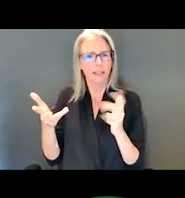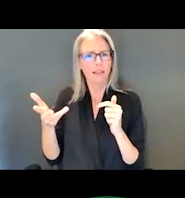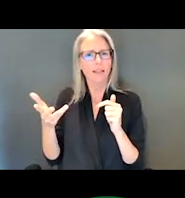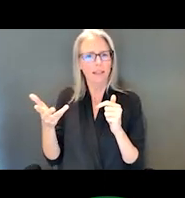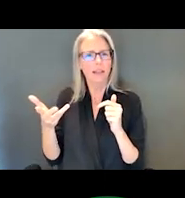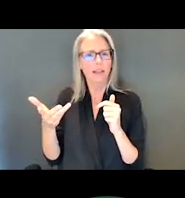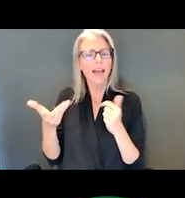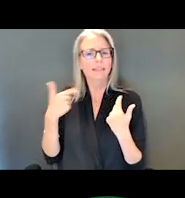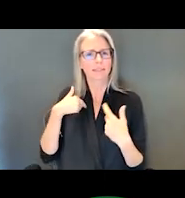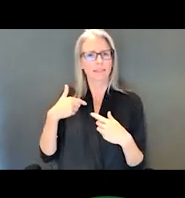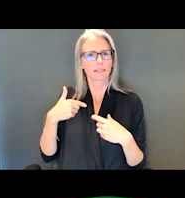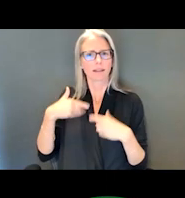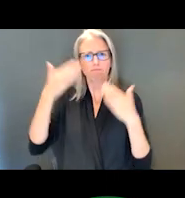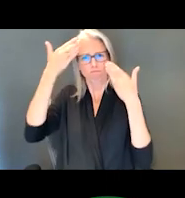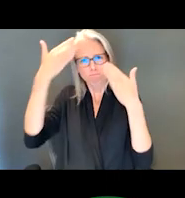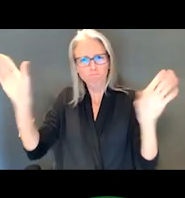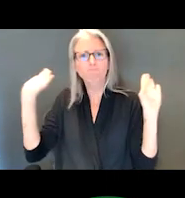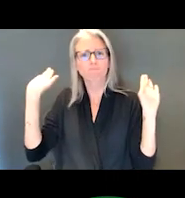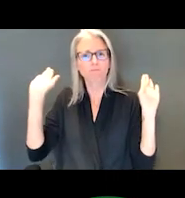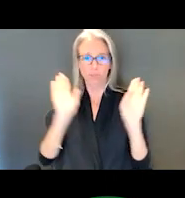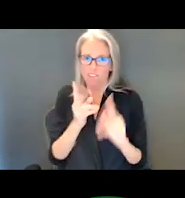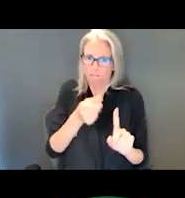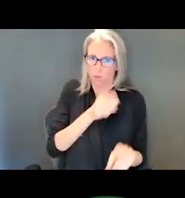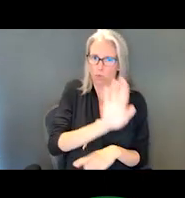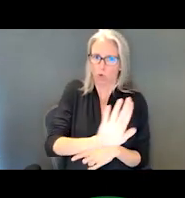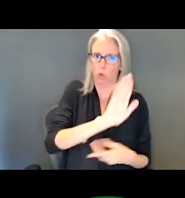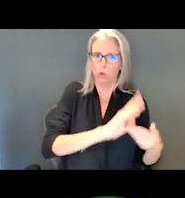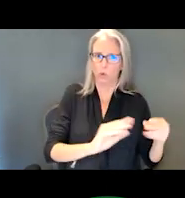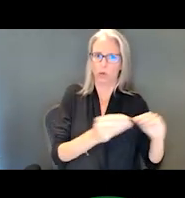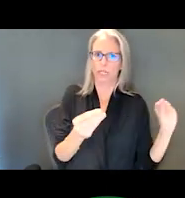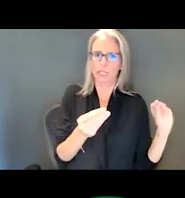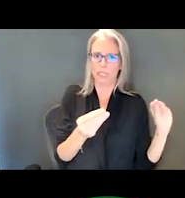are trying to do, I think people would, I think there is potential to raise more money.